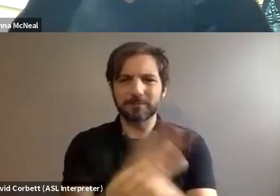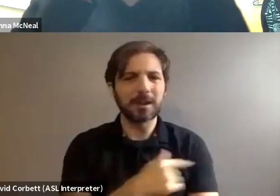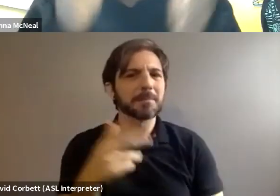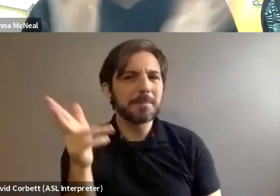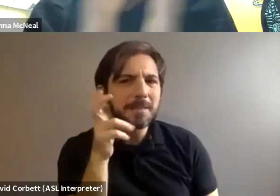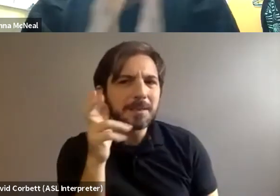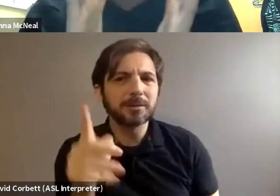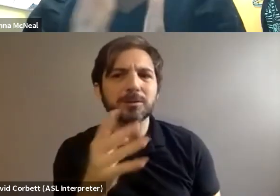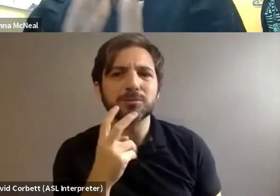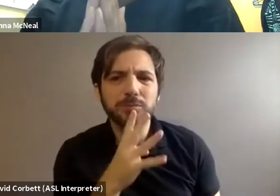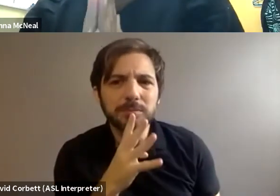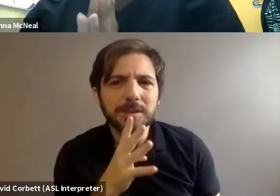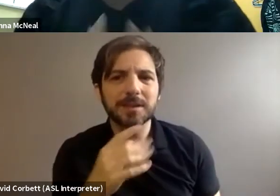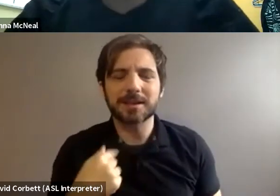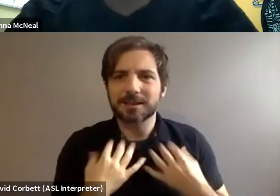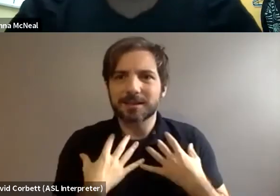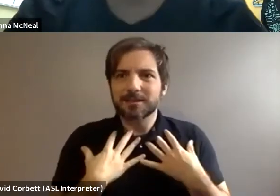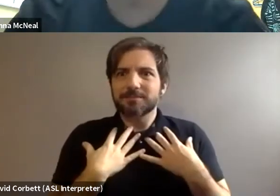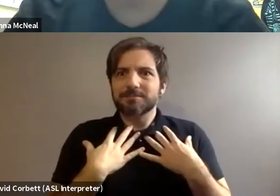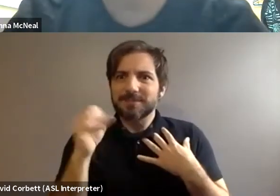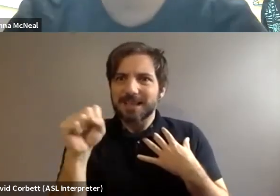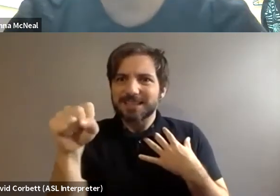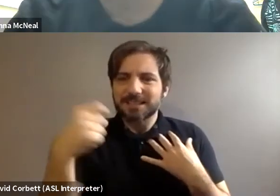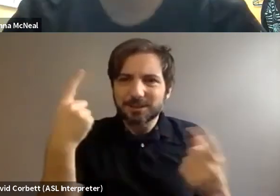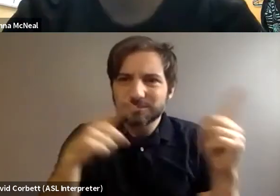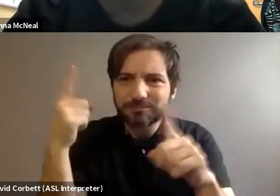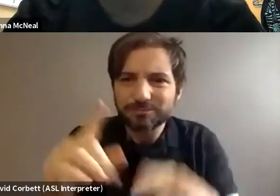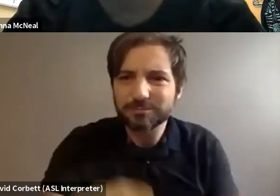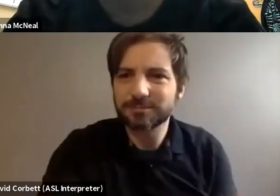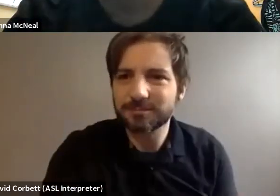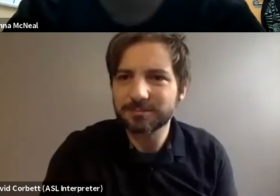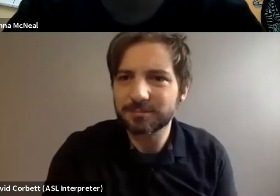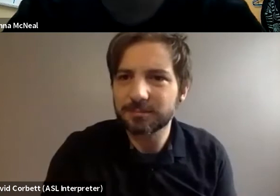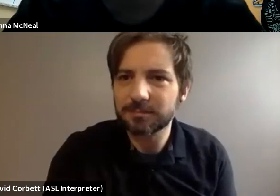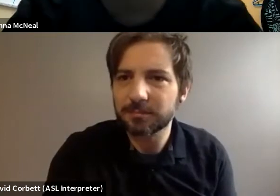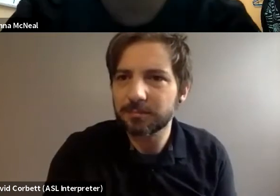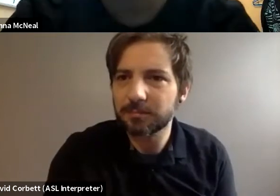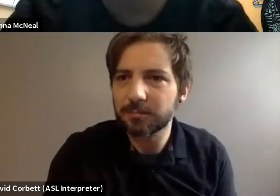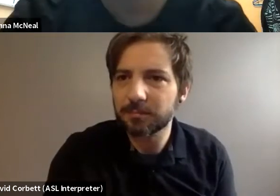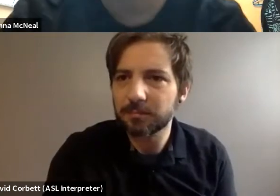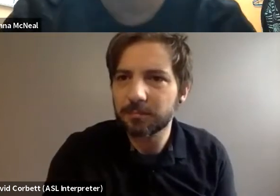i'm like yes joan yes yes yes um one thing that i um think that we could do is and you